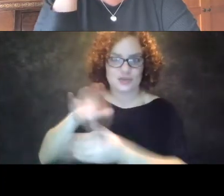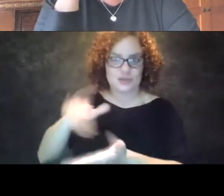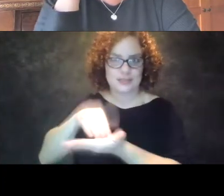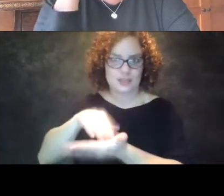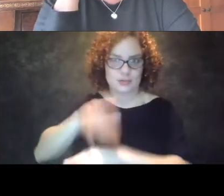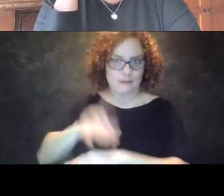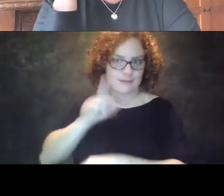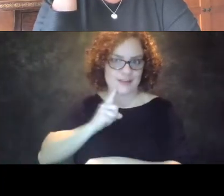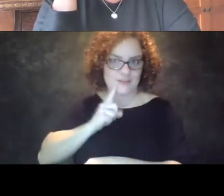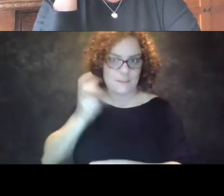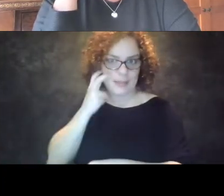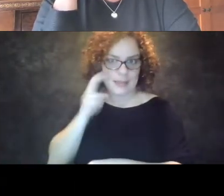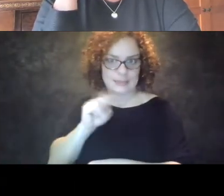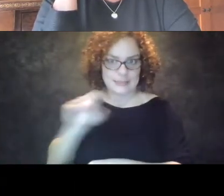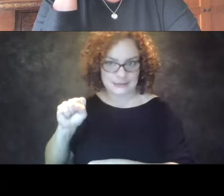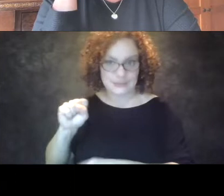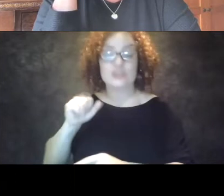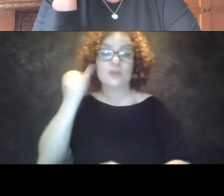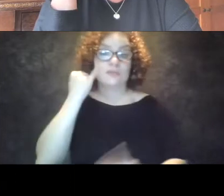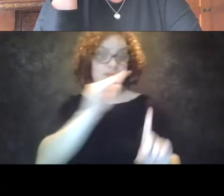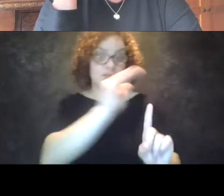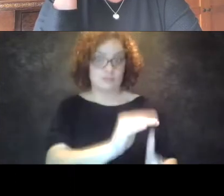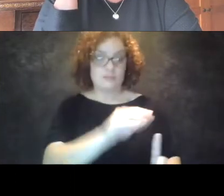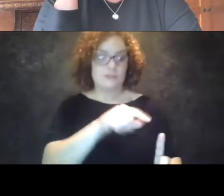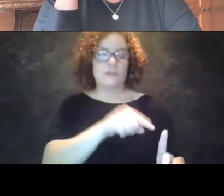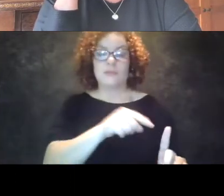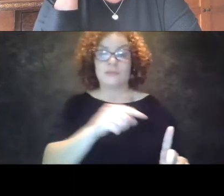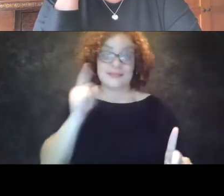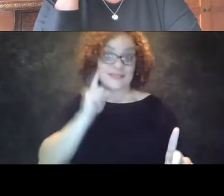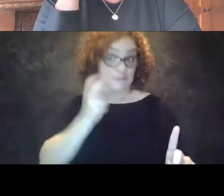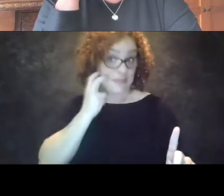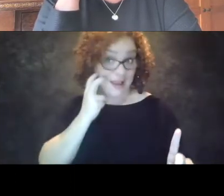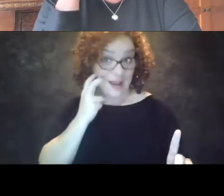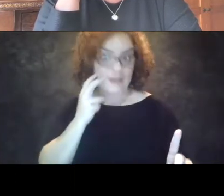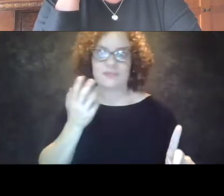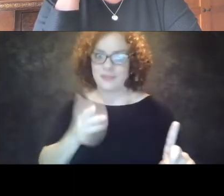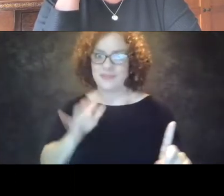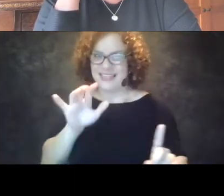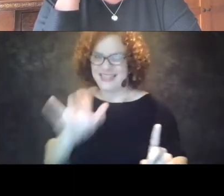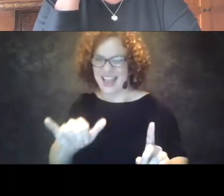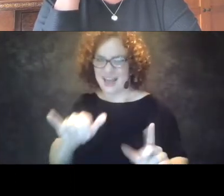deafblind, it would be might be really helpful to share that with the child's team. It has